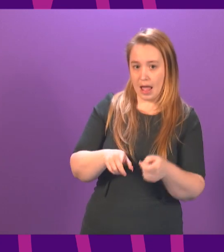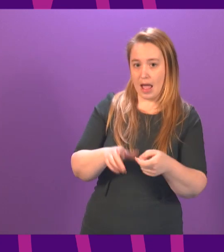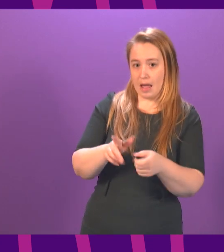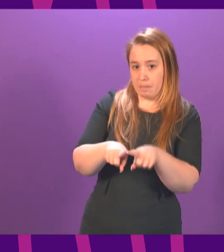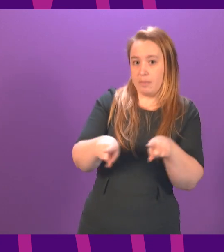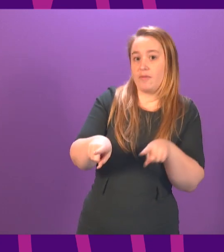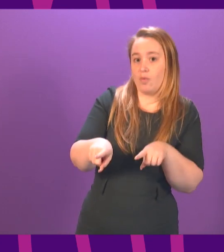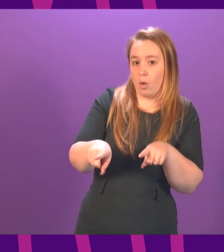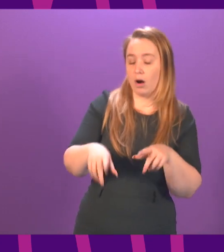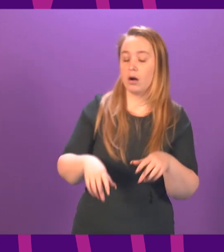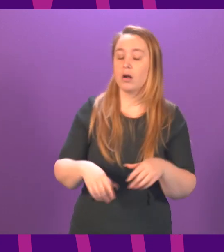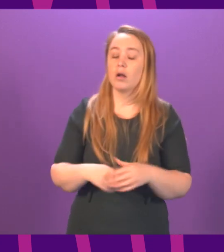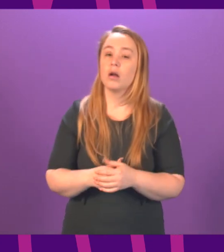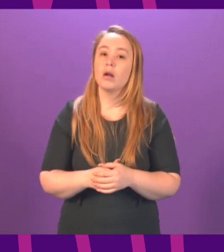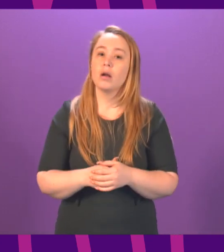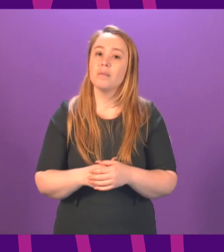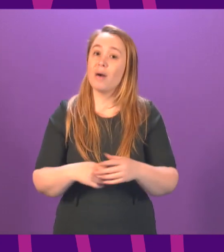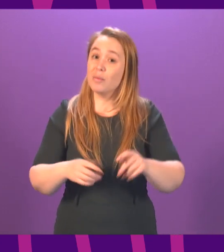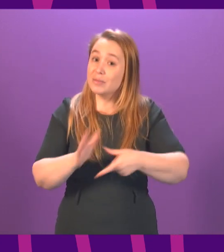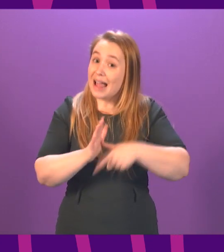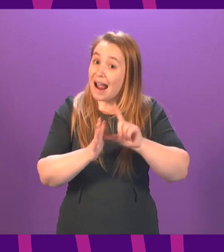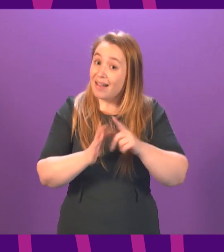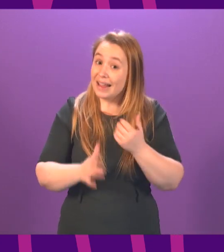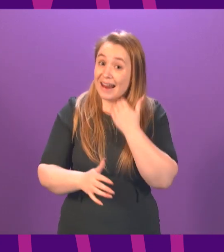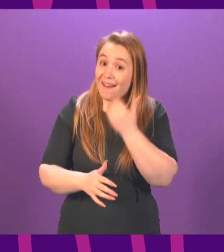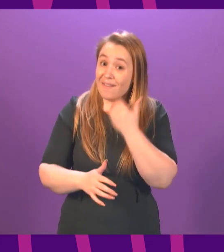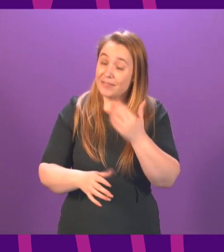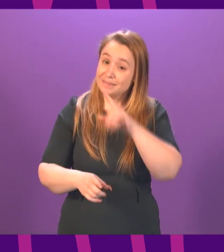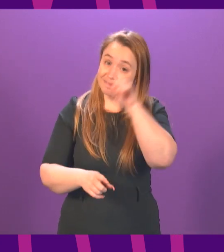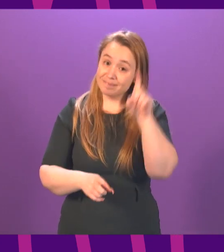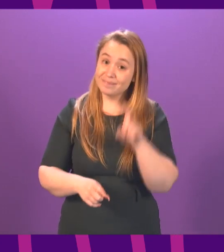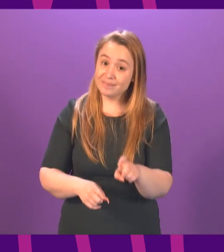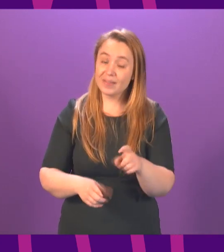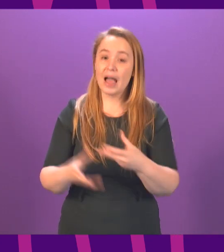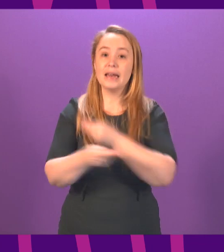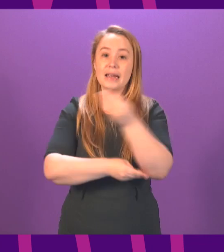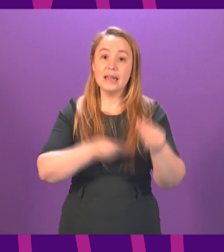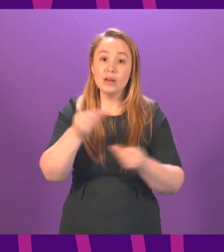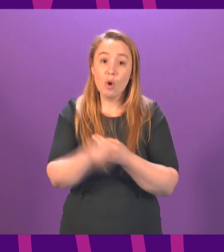of course had constraints in terms of the economic packages that required to be put in place.